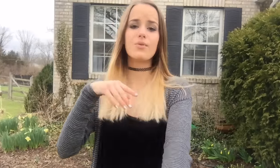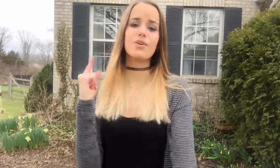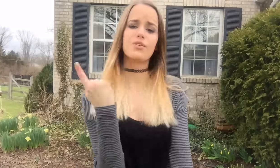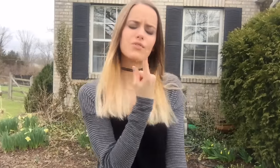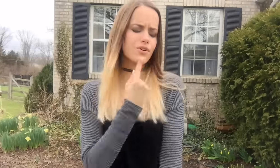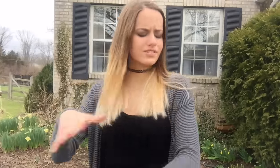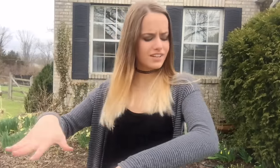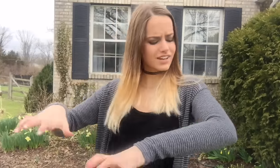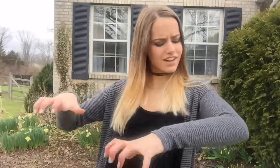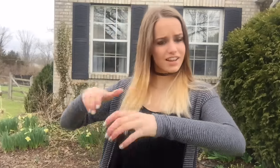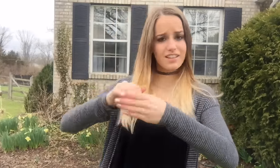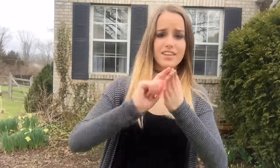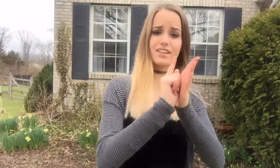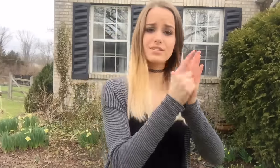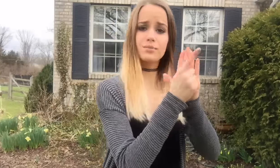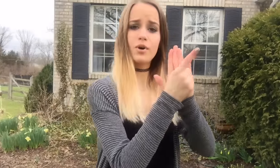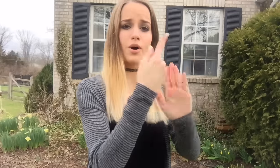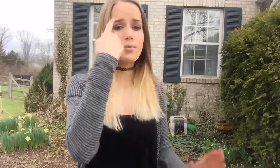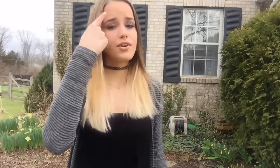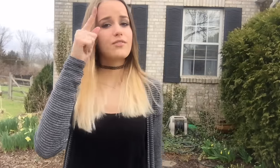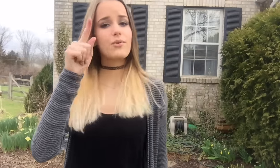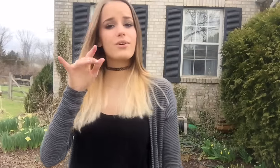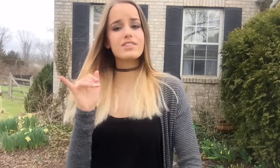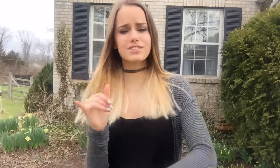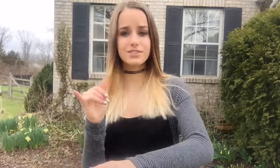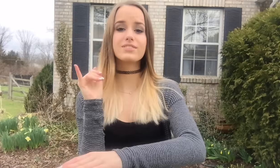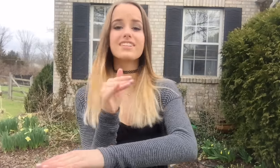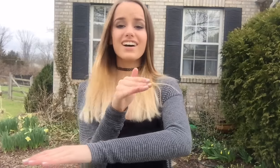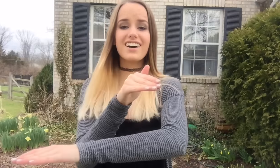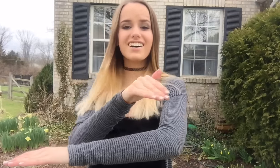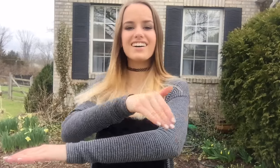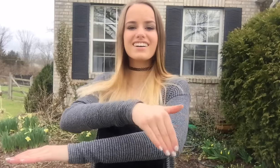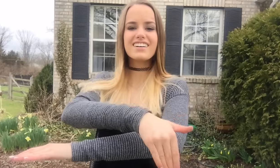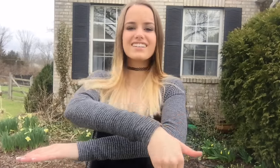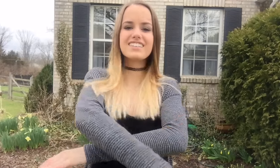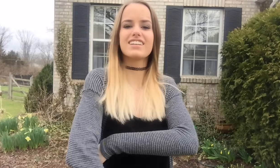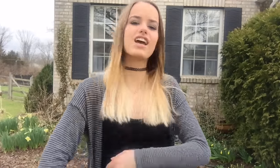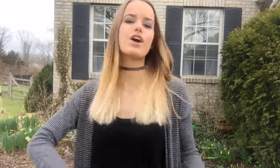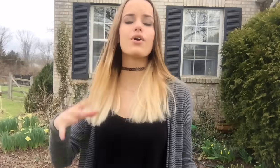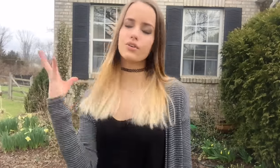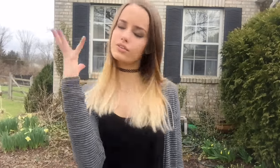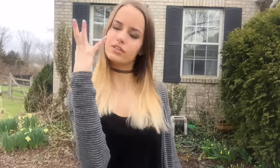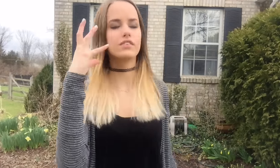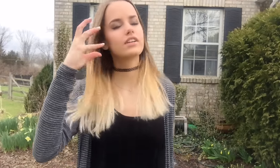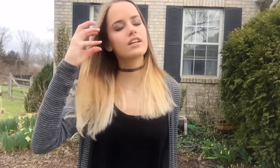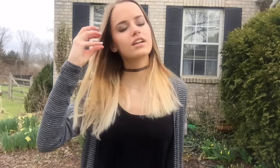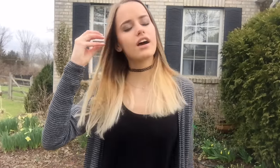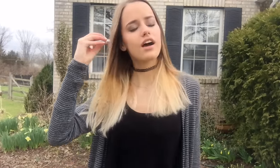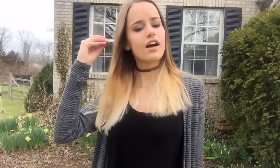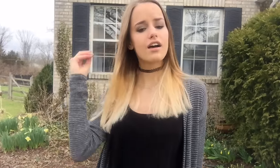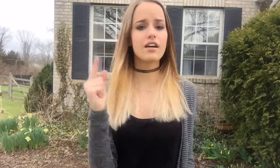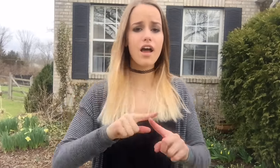we're frozen in this moment for tonight (drifting off to sleep)